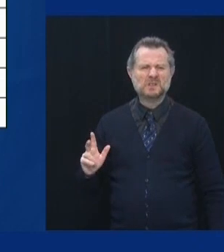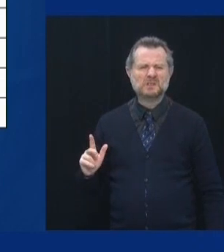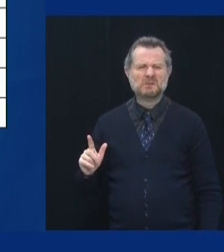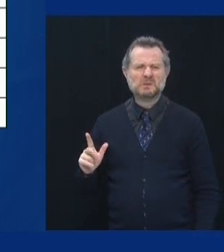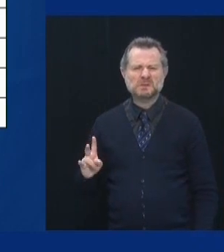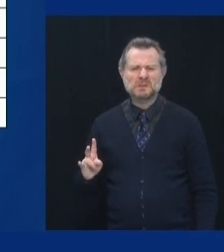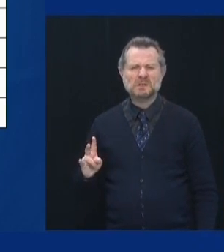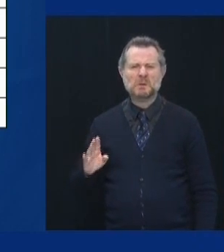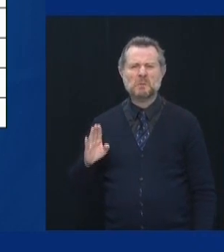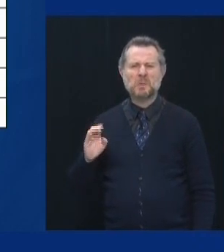PRESBYTERIAN HUDSON VALLEY, 89,